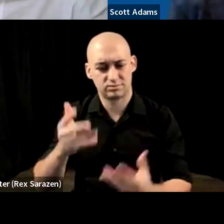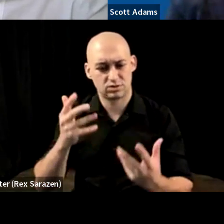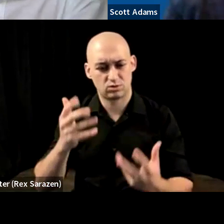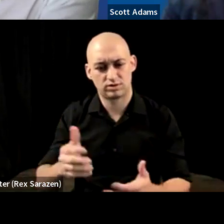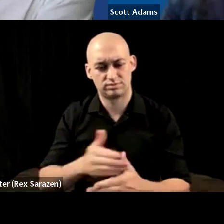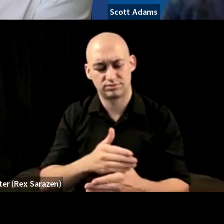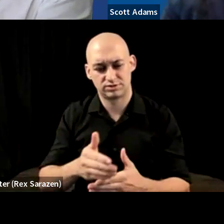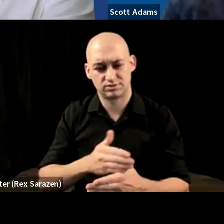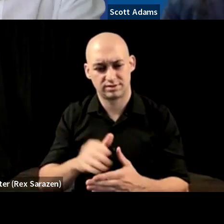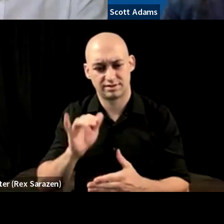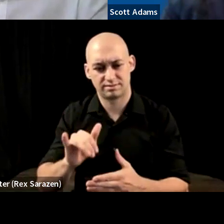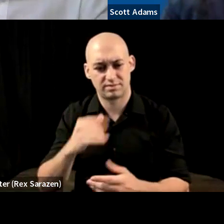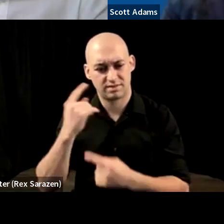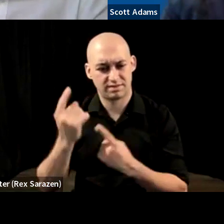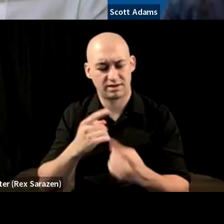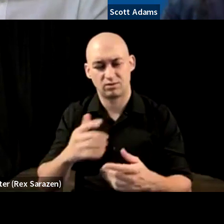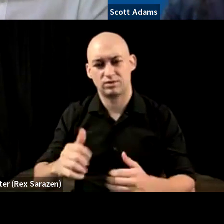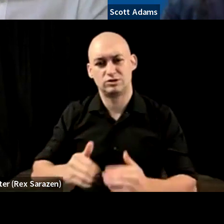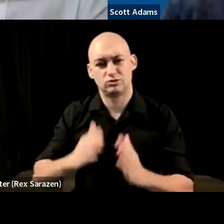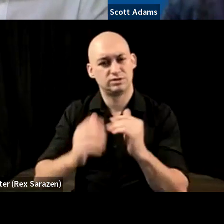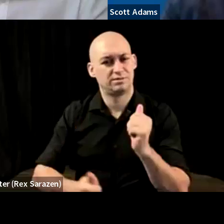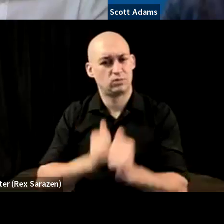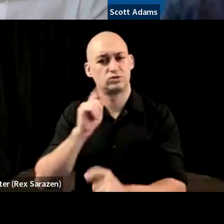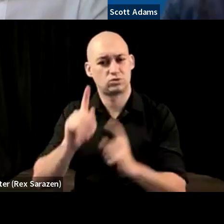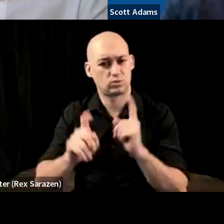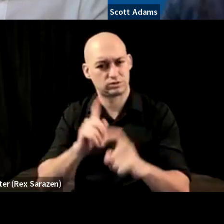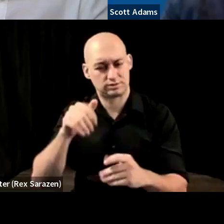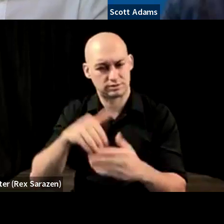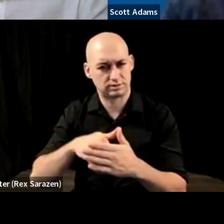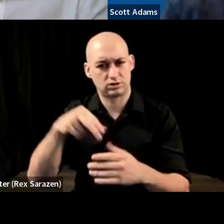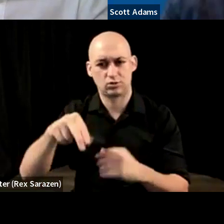I think we've addressed the majority of the questions that are asked in the Q&A and would